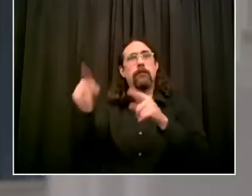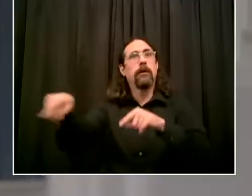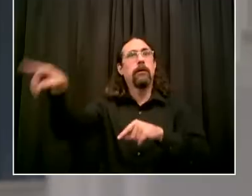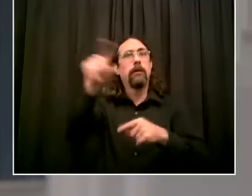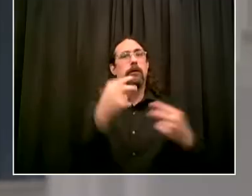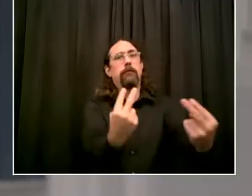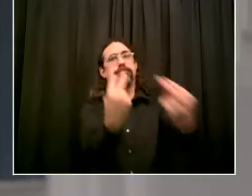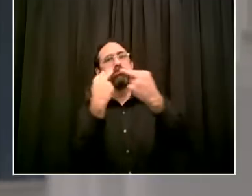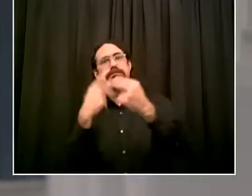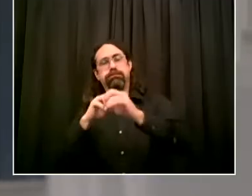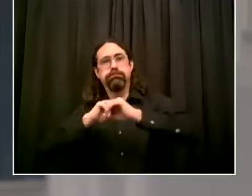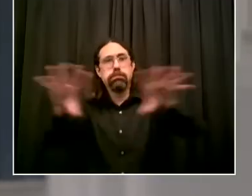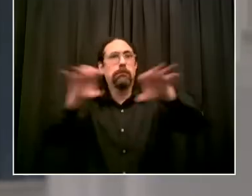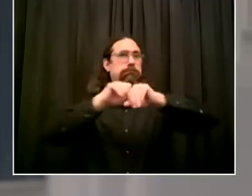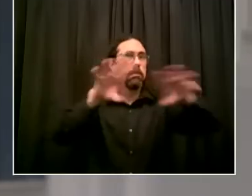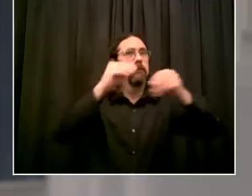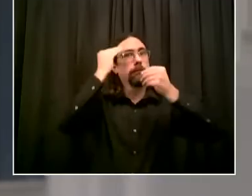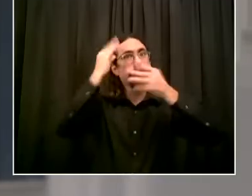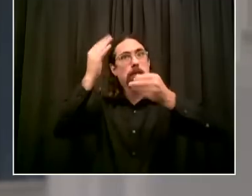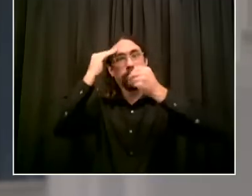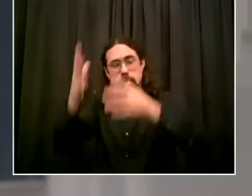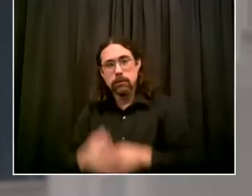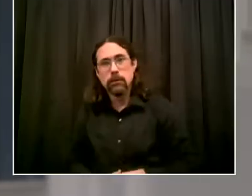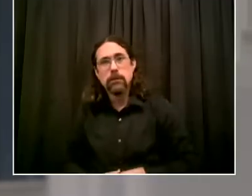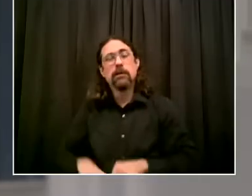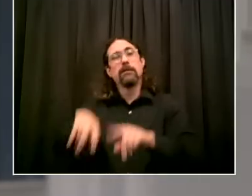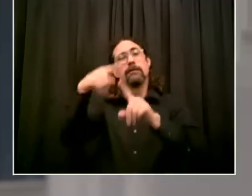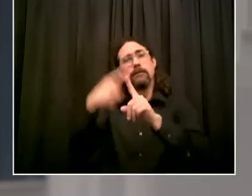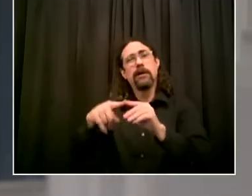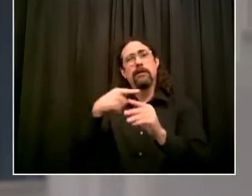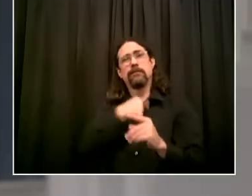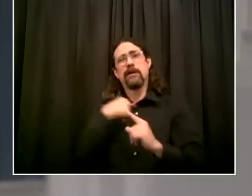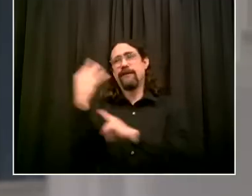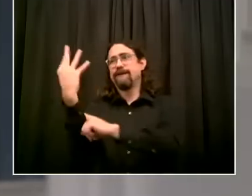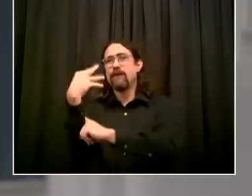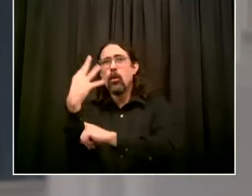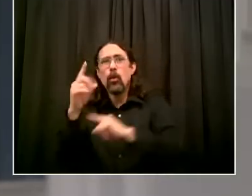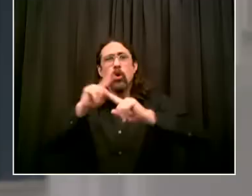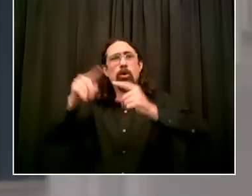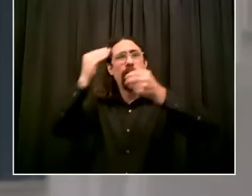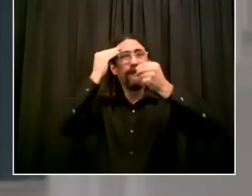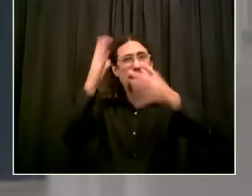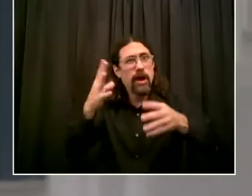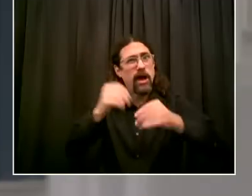RESOURCES THAT WE HAVE HERE. WE HAVE SPOKOKN E